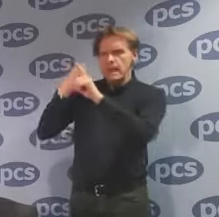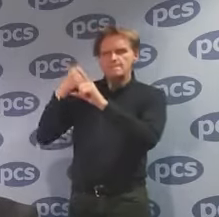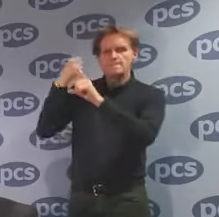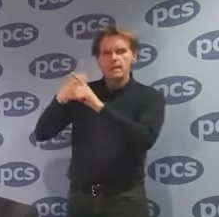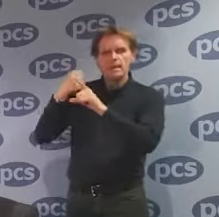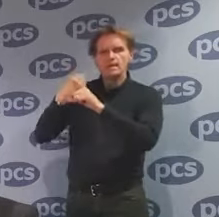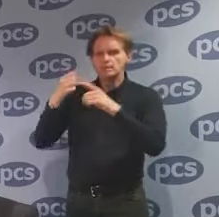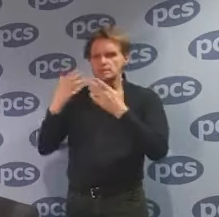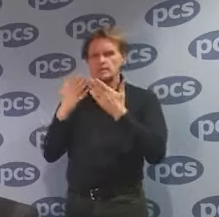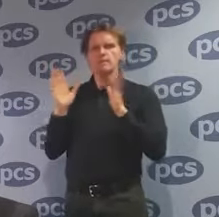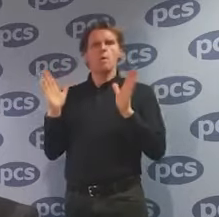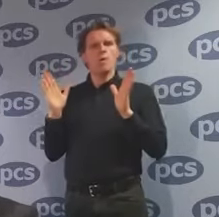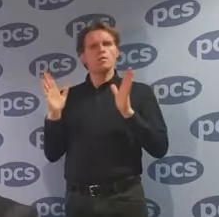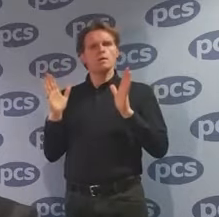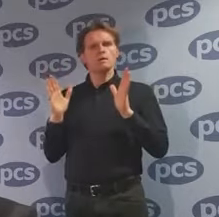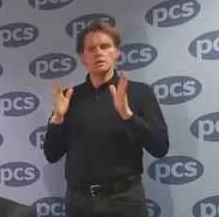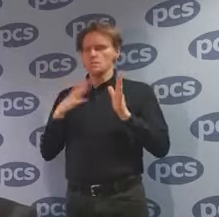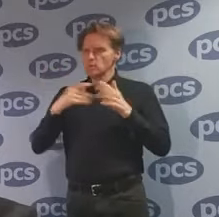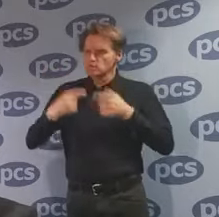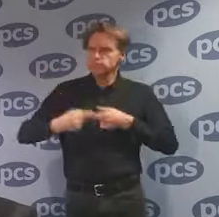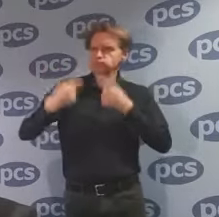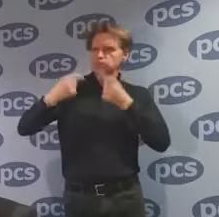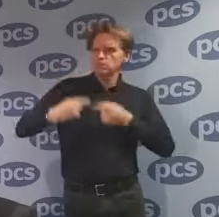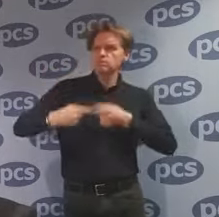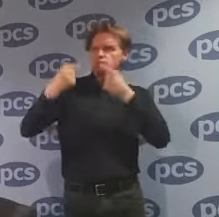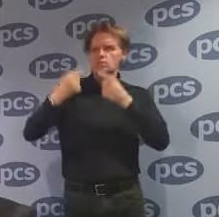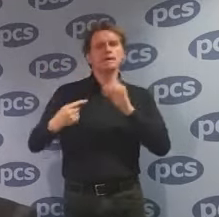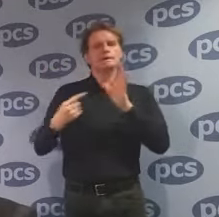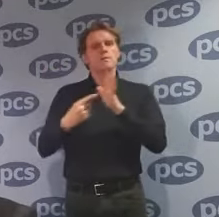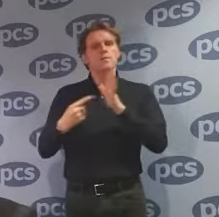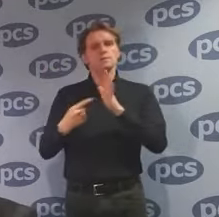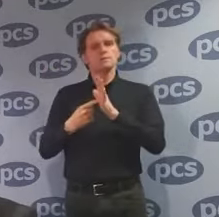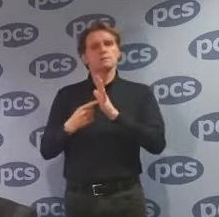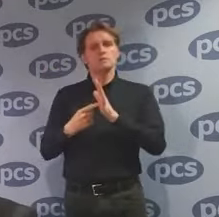political but industrial opposition is vital because every office we can save